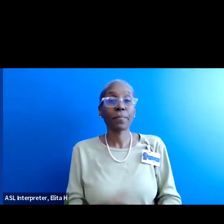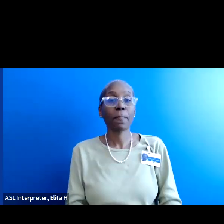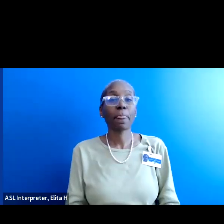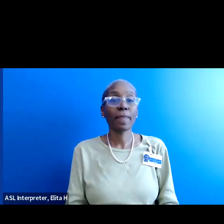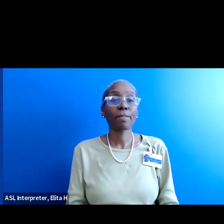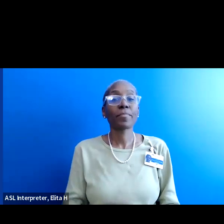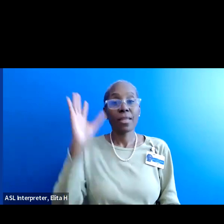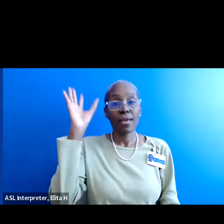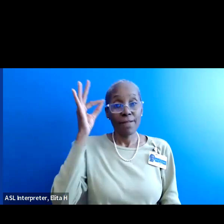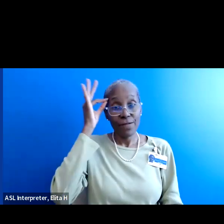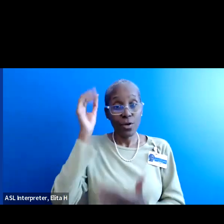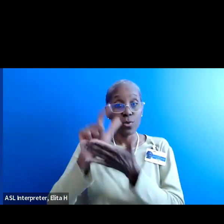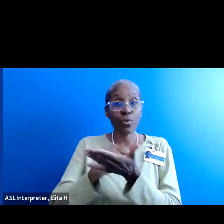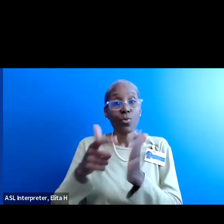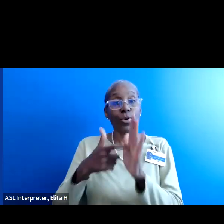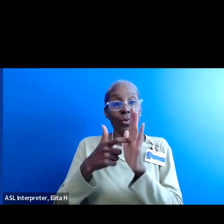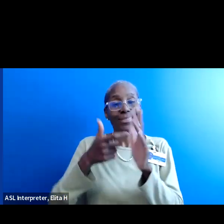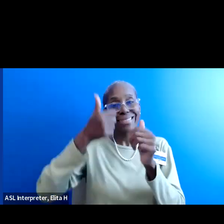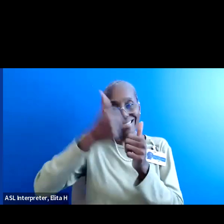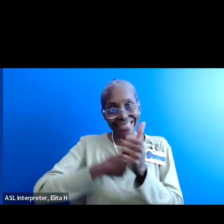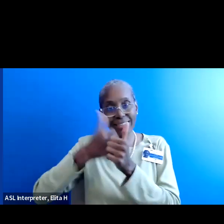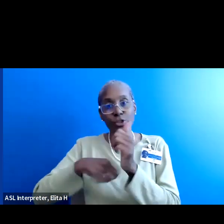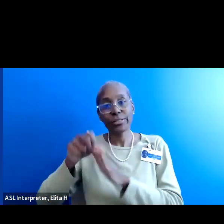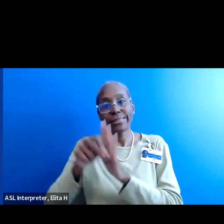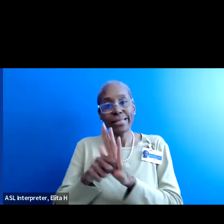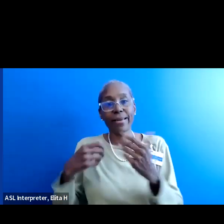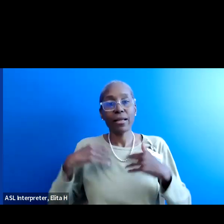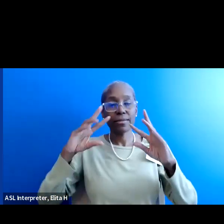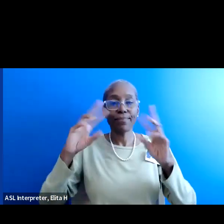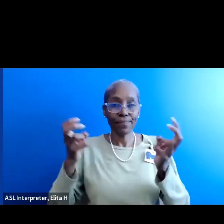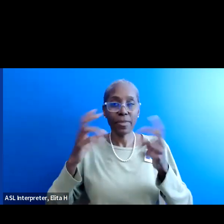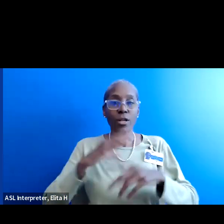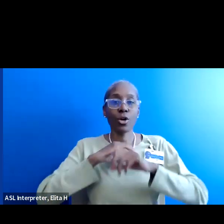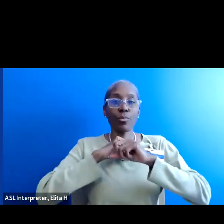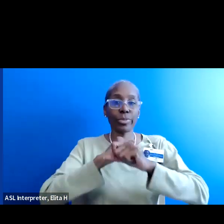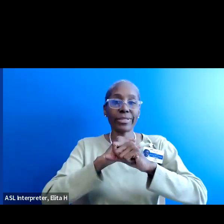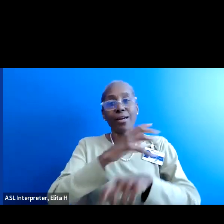Federal law requires that each state have what's called a Protection and Advocacy Agency.